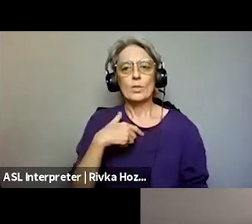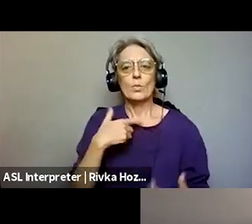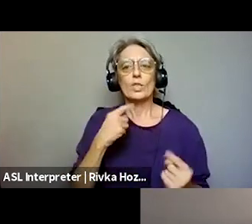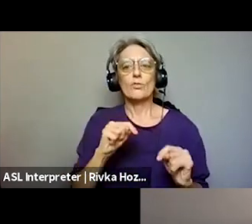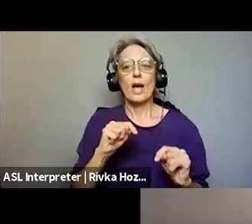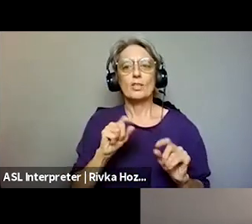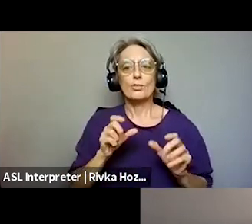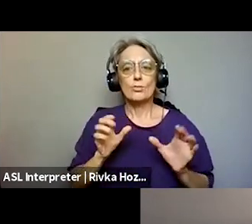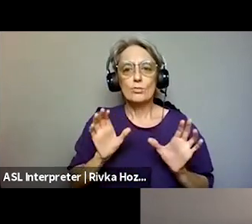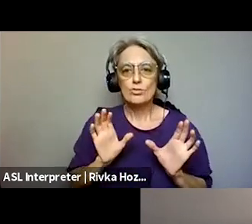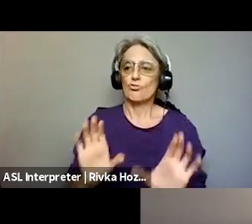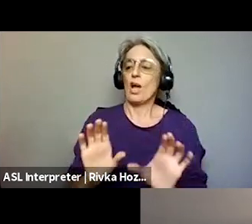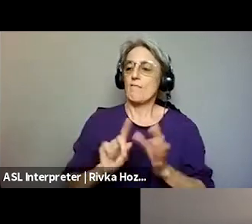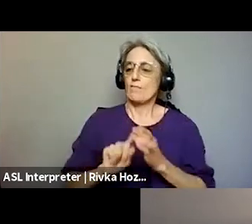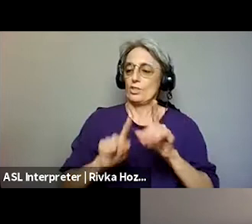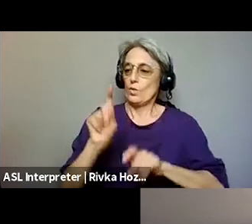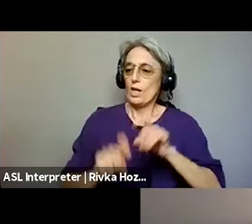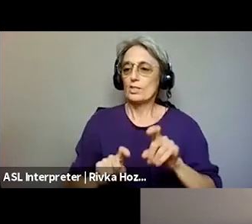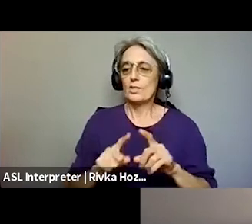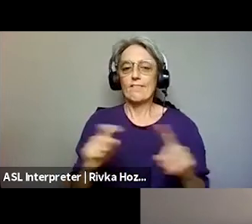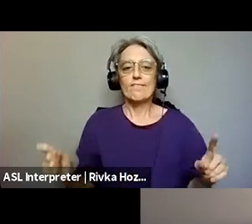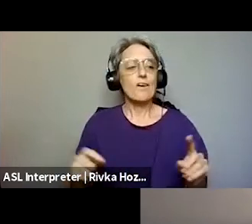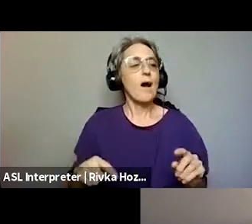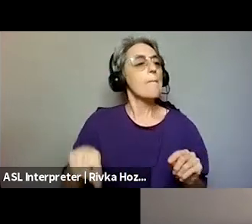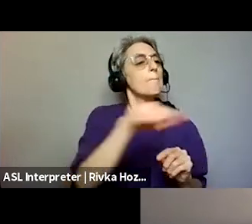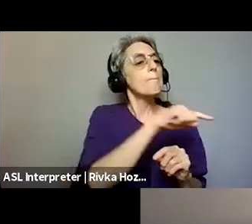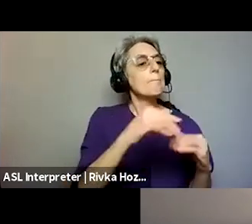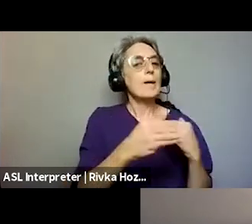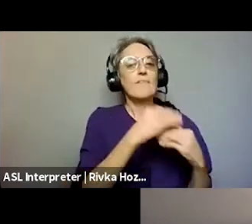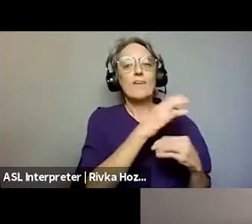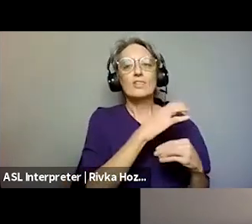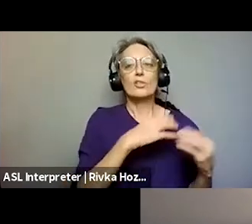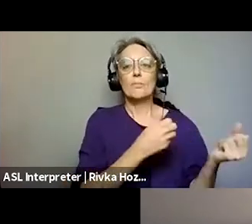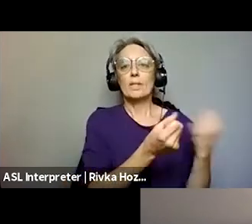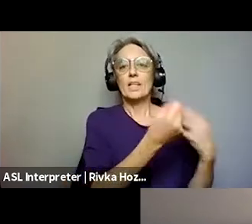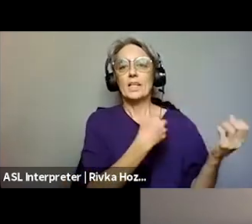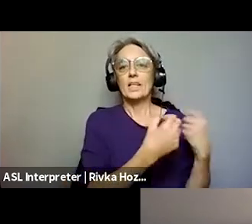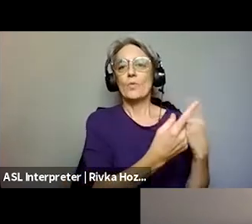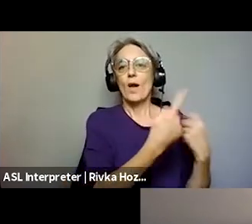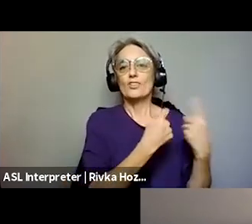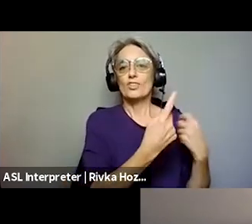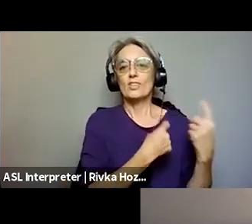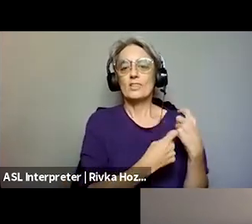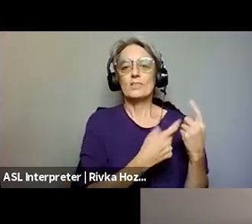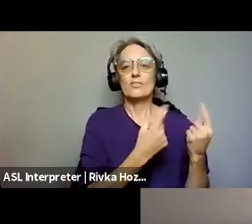based on you know questions that our advisory committee brings to us. We have researchers who